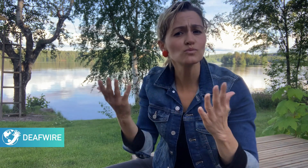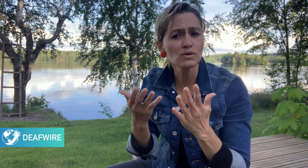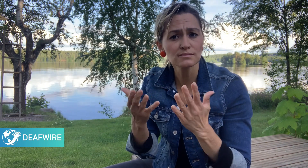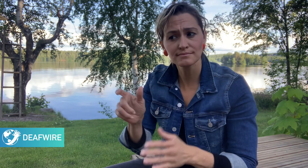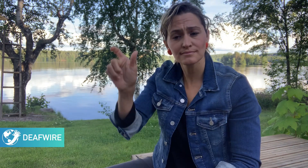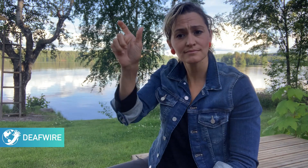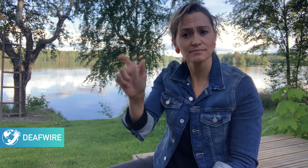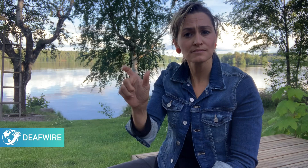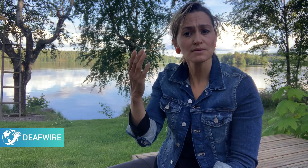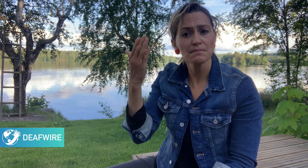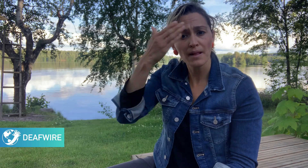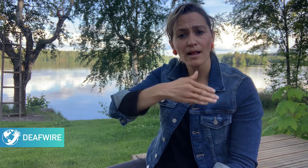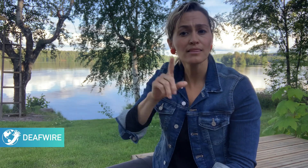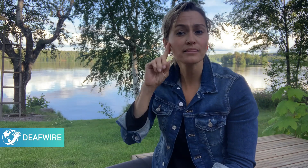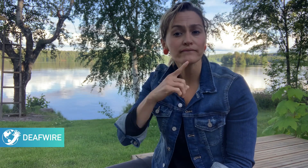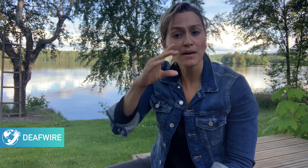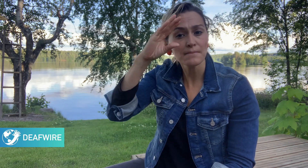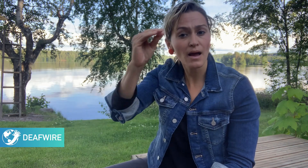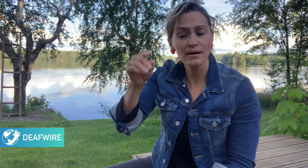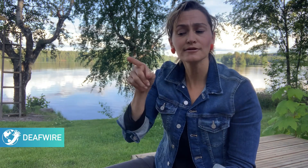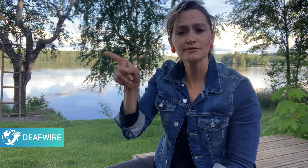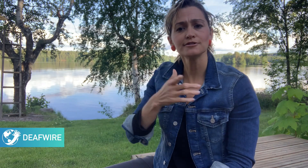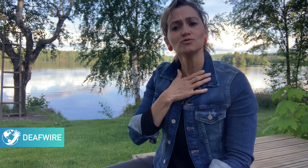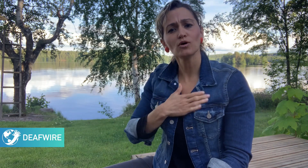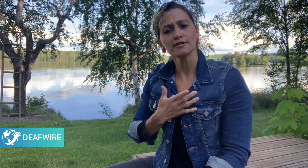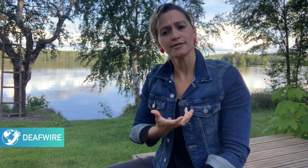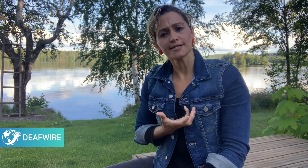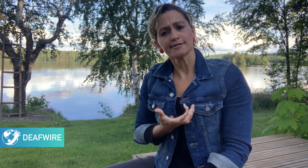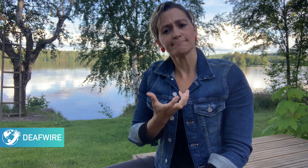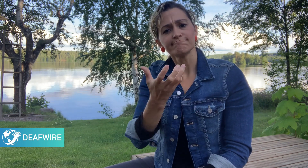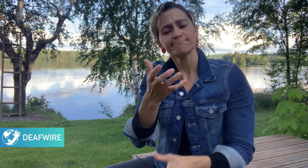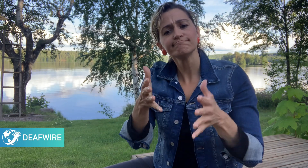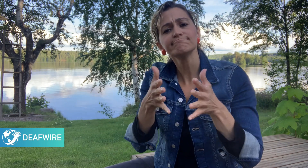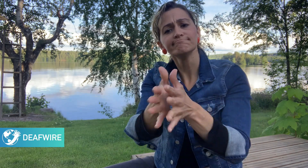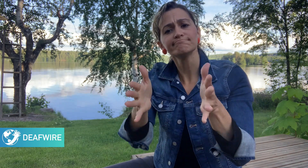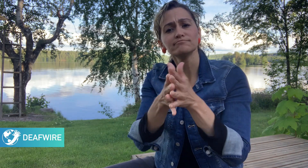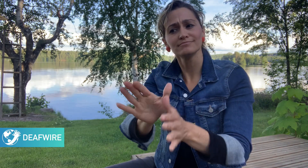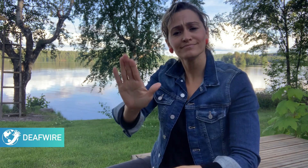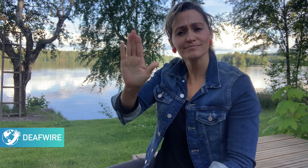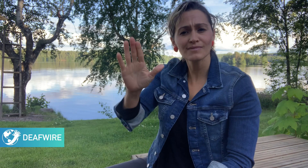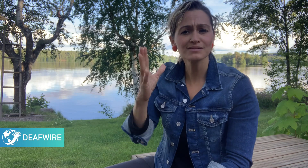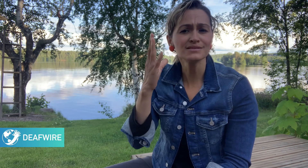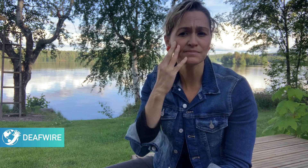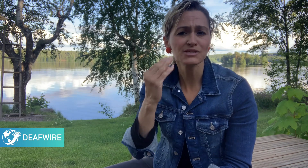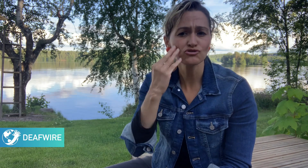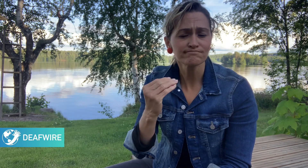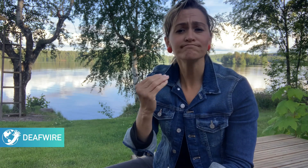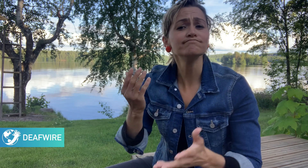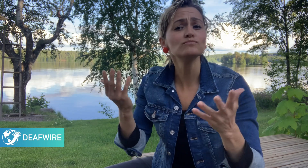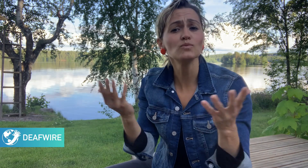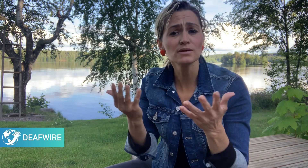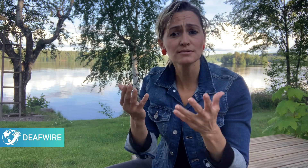a video of a Black Deaf man sharing his experience